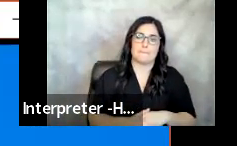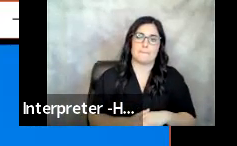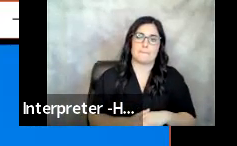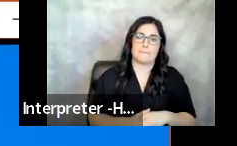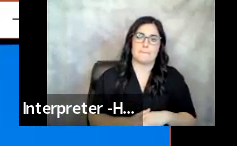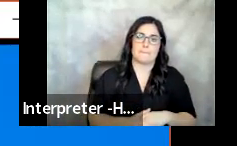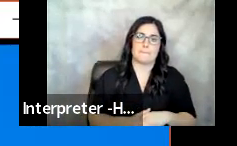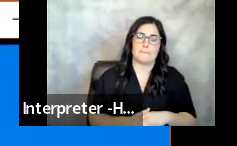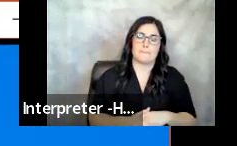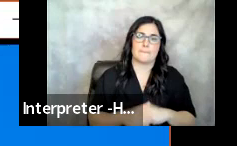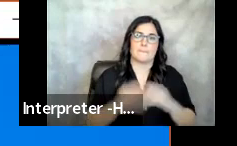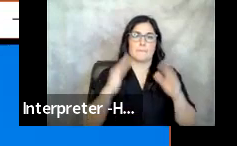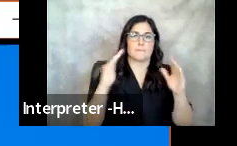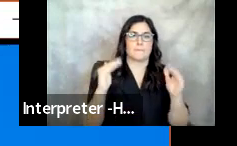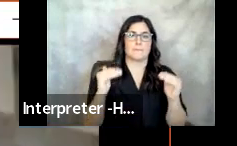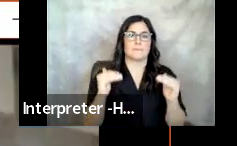Then we have mother and child.